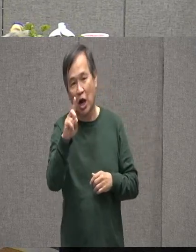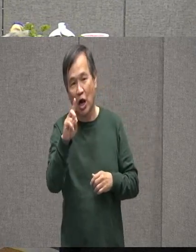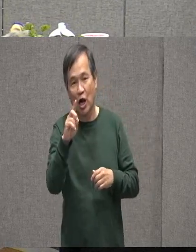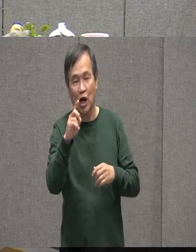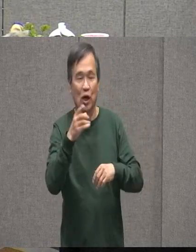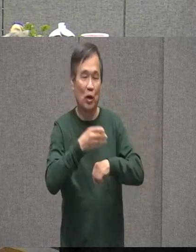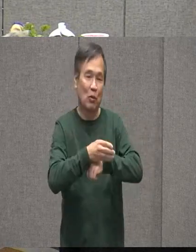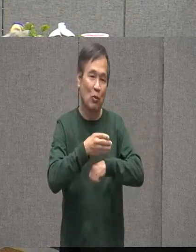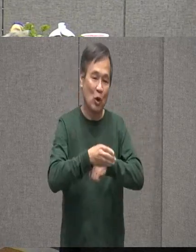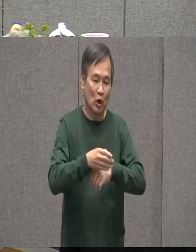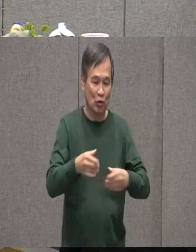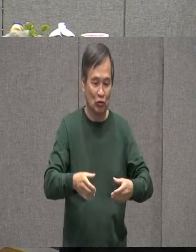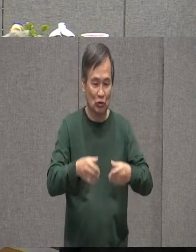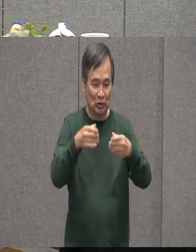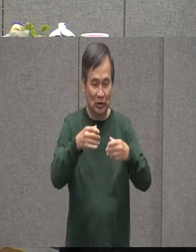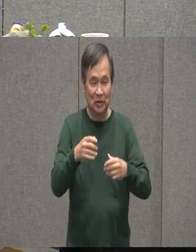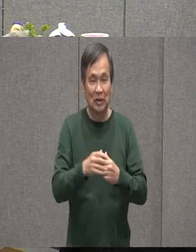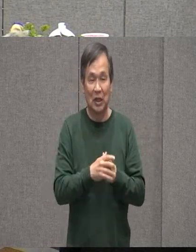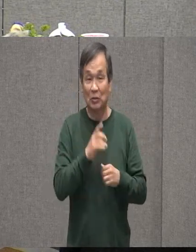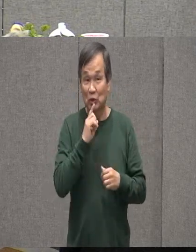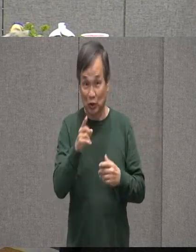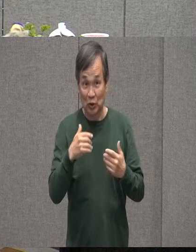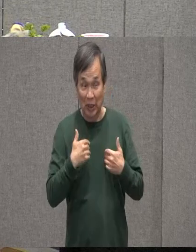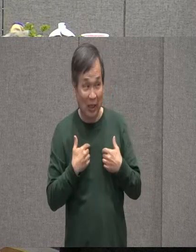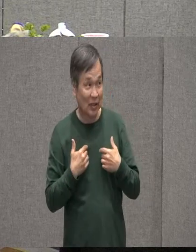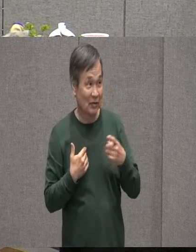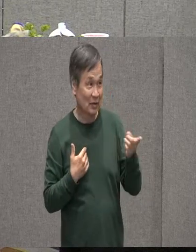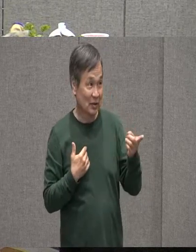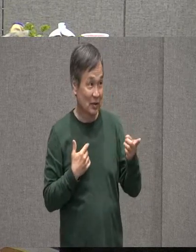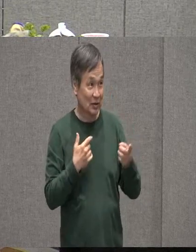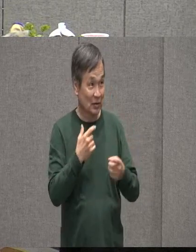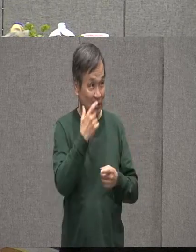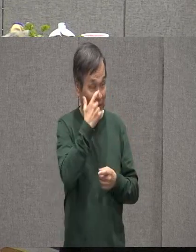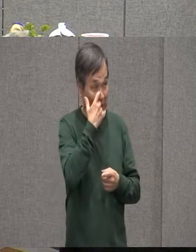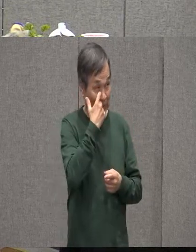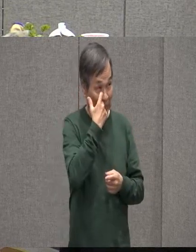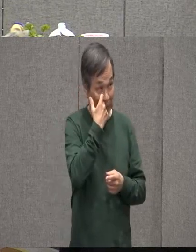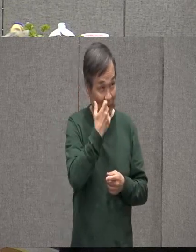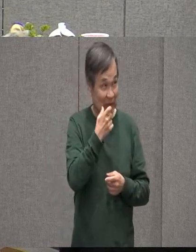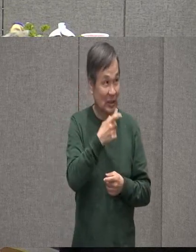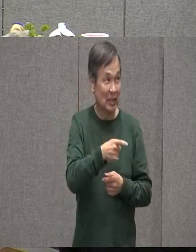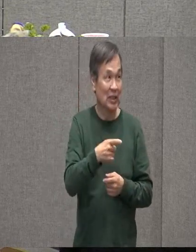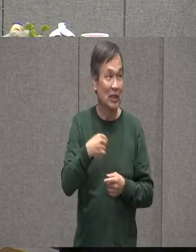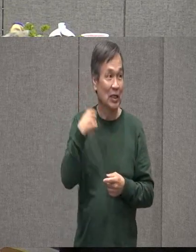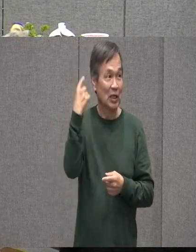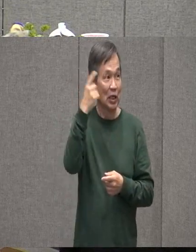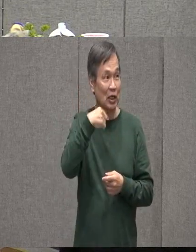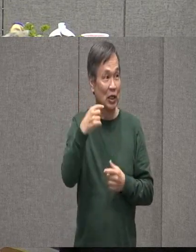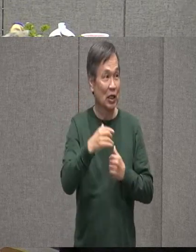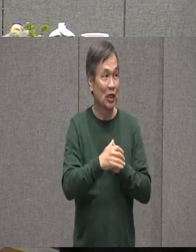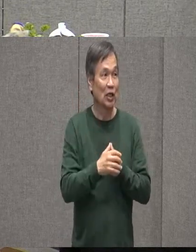and they're very, very handy to have around. It looks like he's got spaghetti coming out of his head. It does look like he has spaghetti coming out of his head